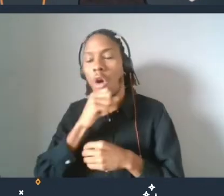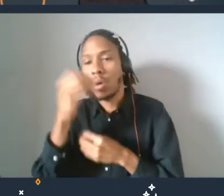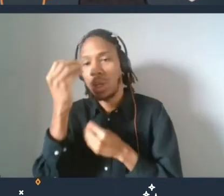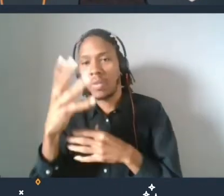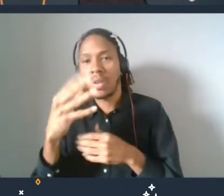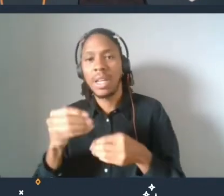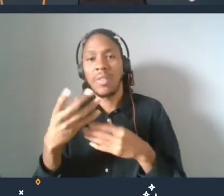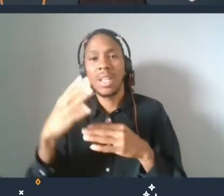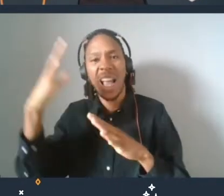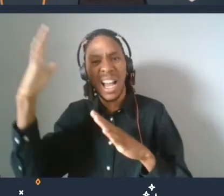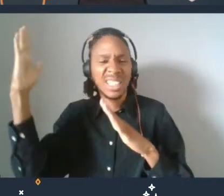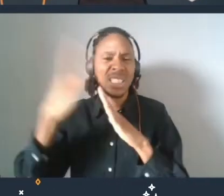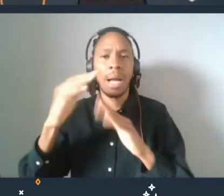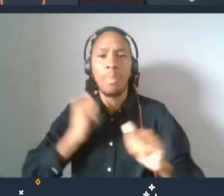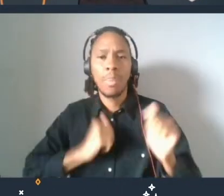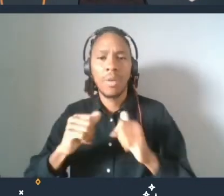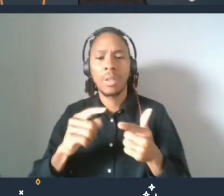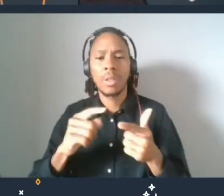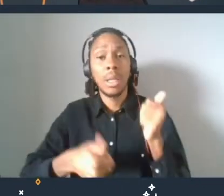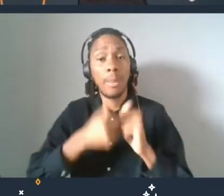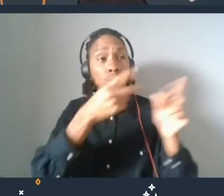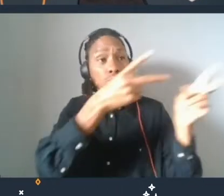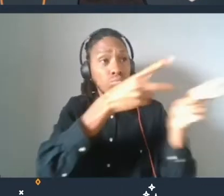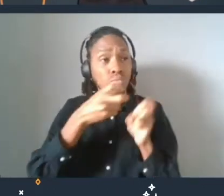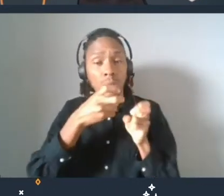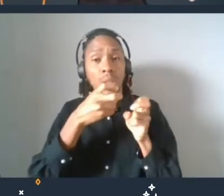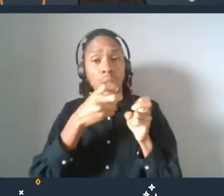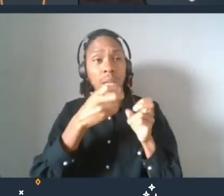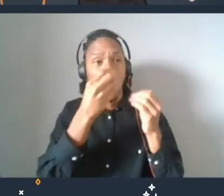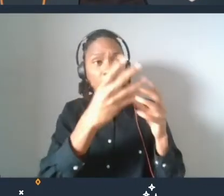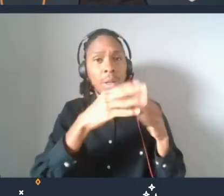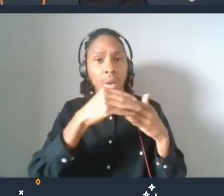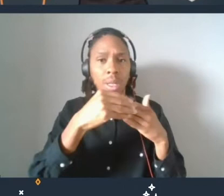most retrieval flexibility, and just the lowest cost archive storage in the cloud.